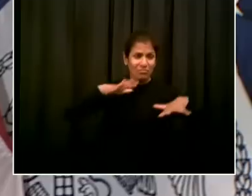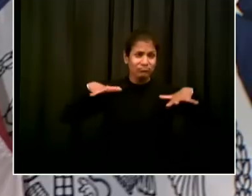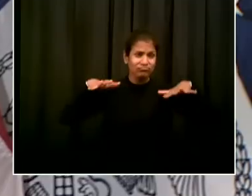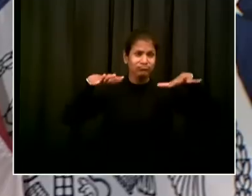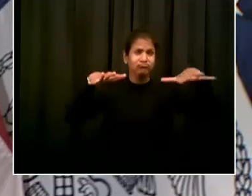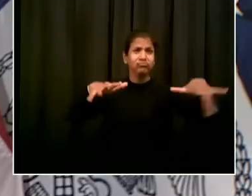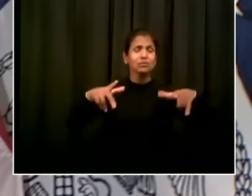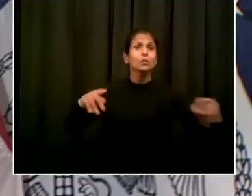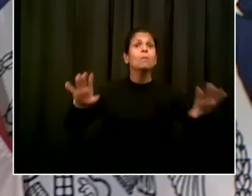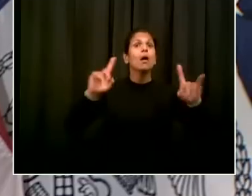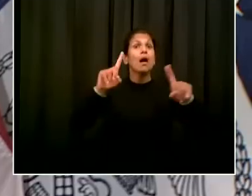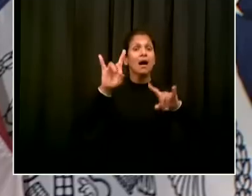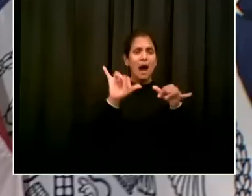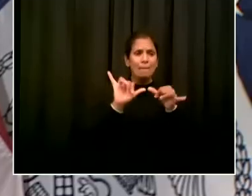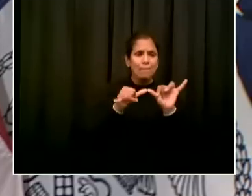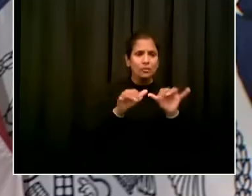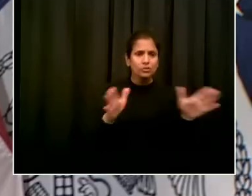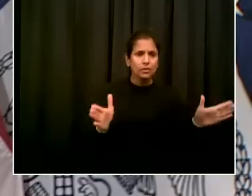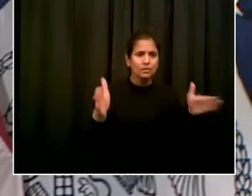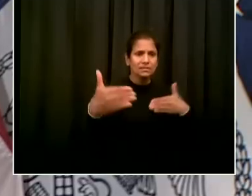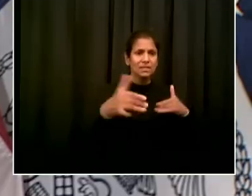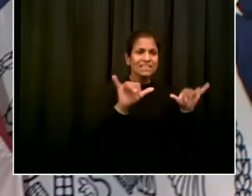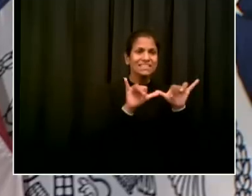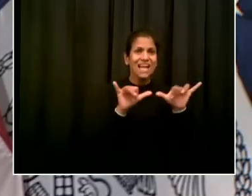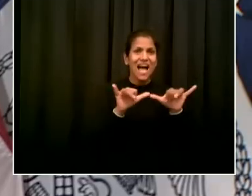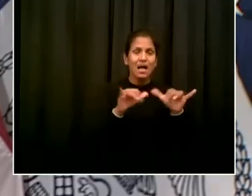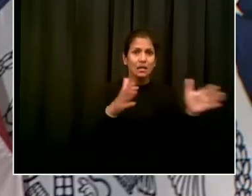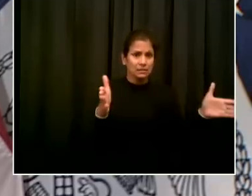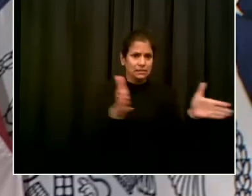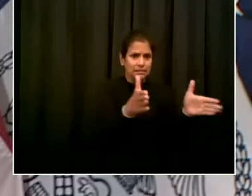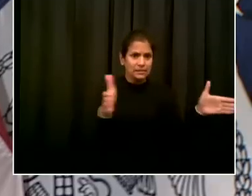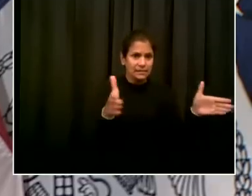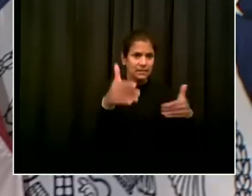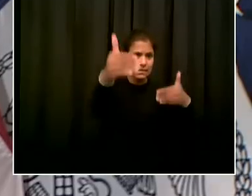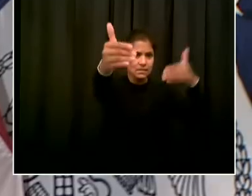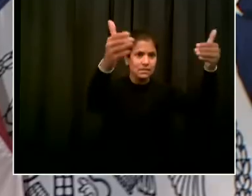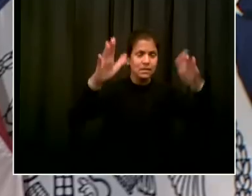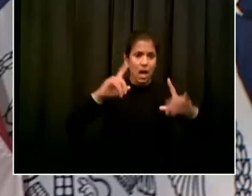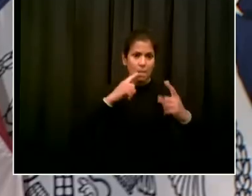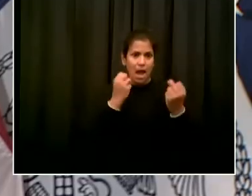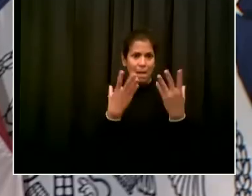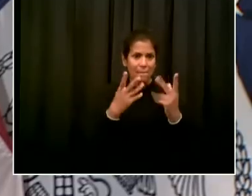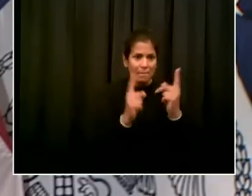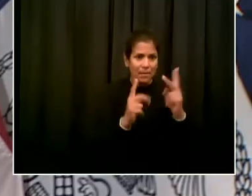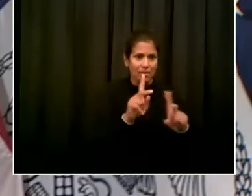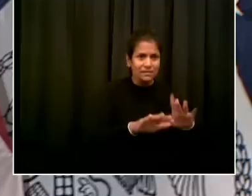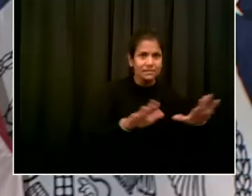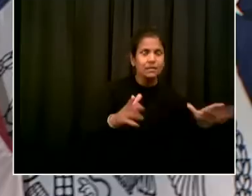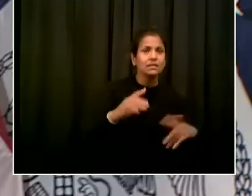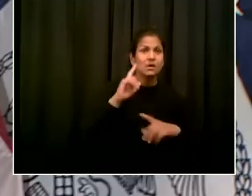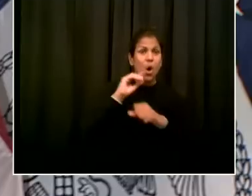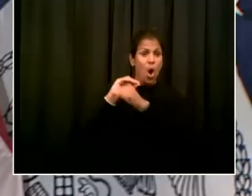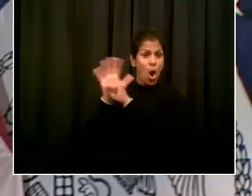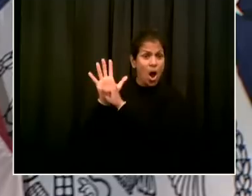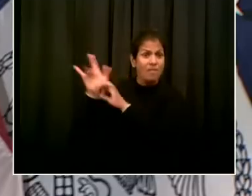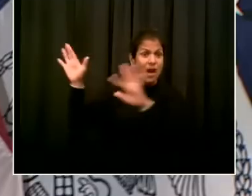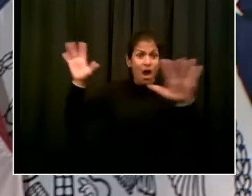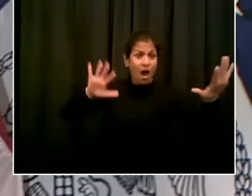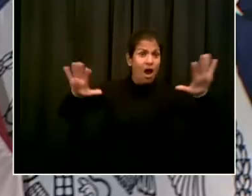AND TO WORK THROUGH VERY INTENSIVE THE LATTSTE ISX X TO